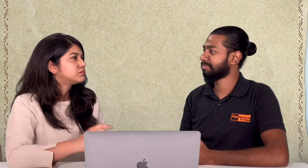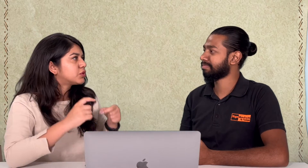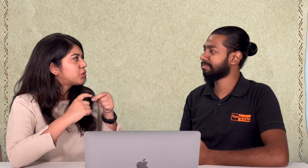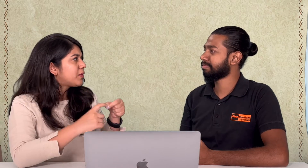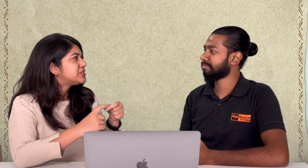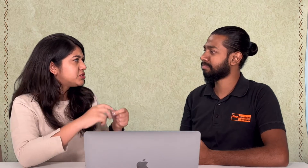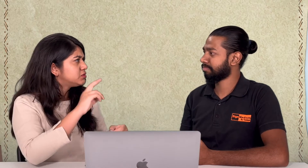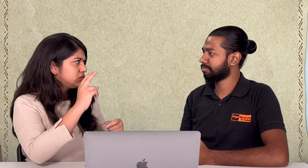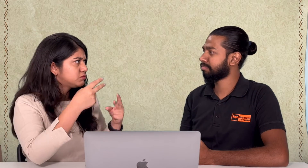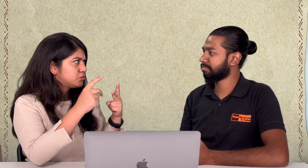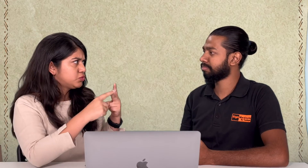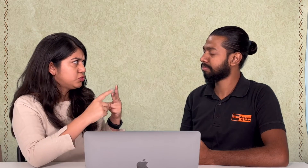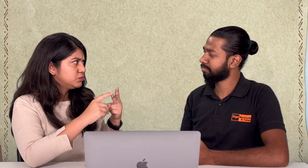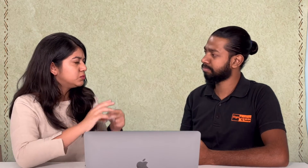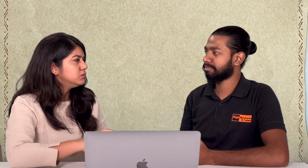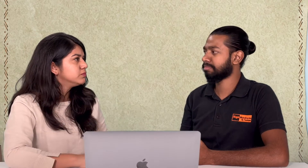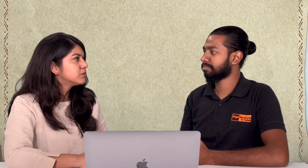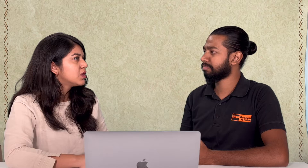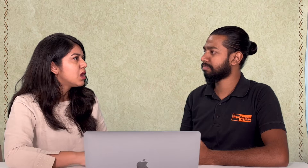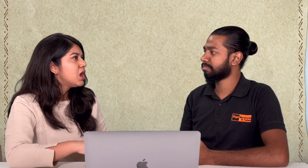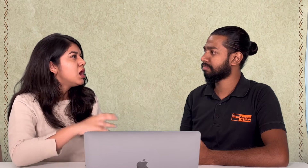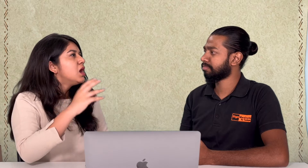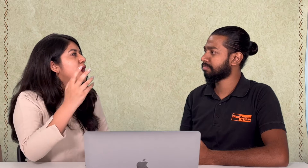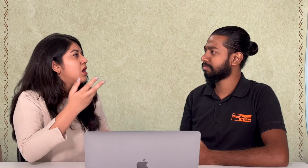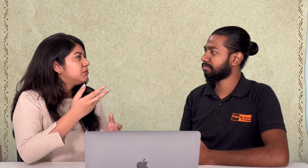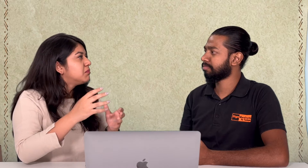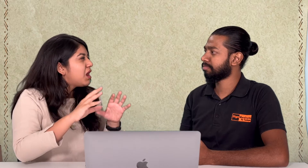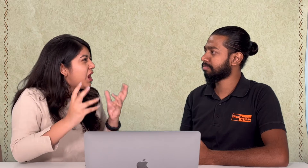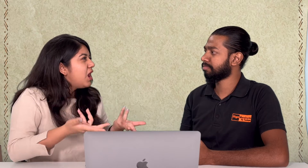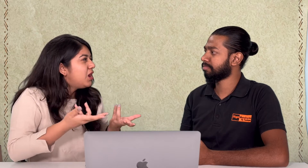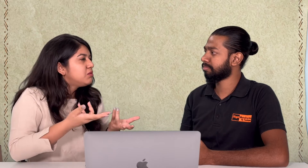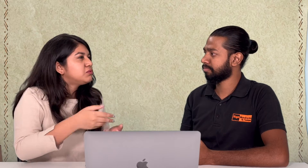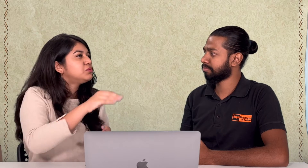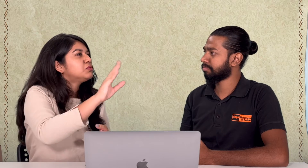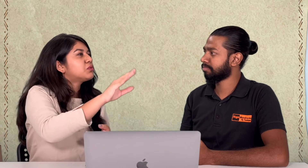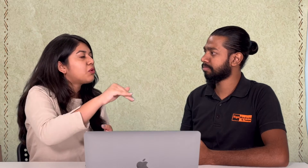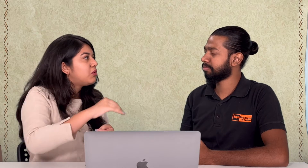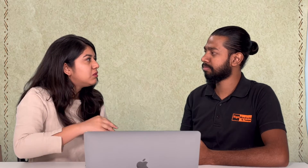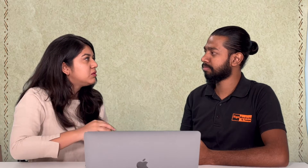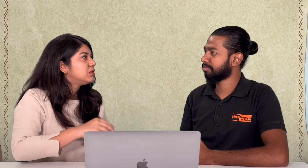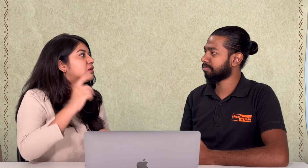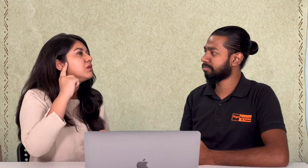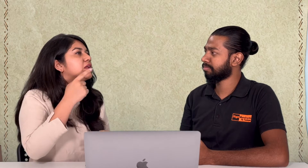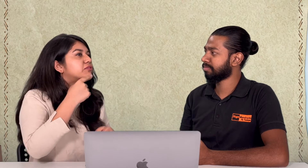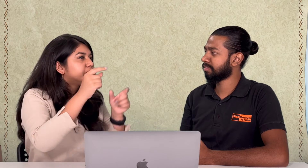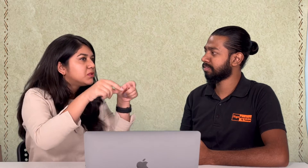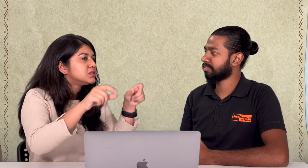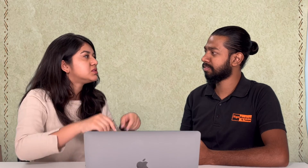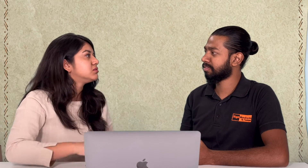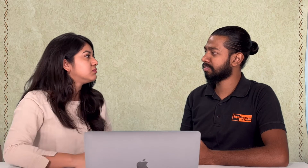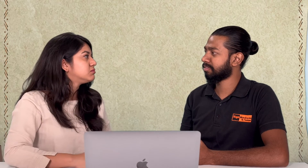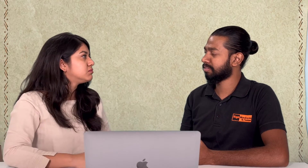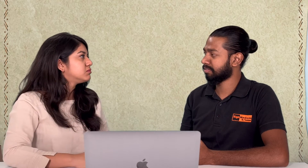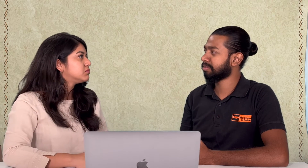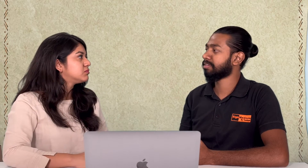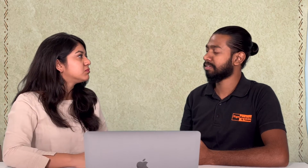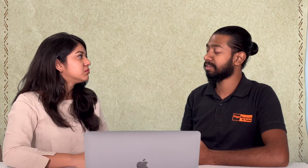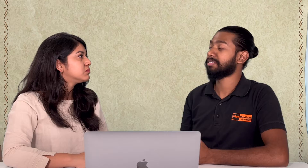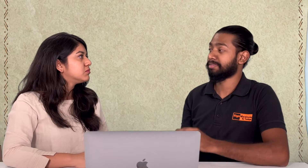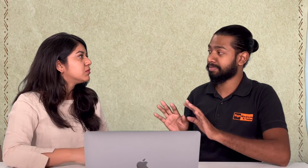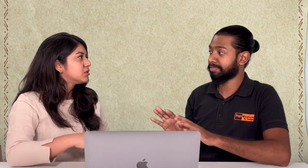Question 2, how to call a deaf person?